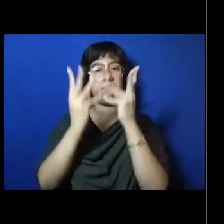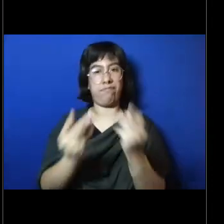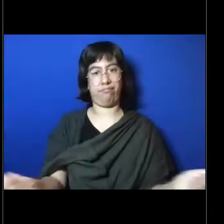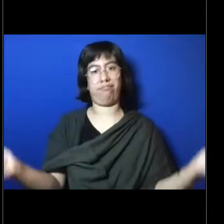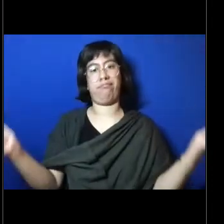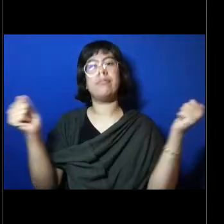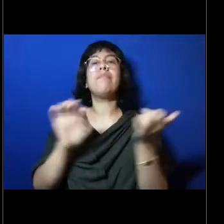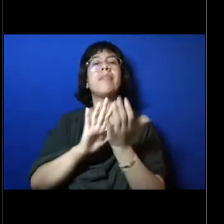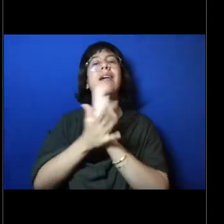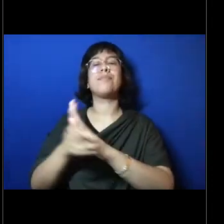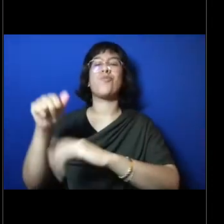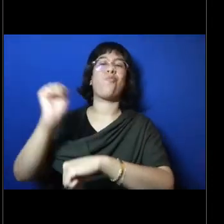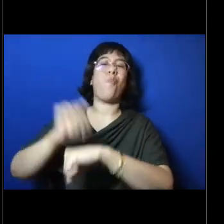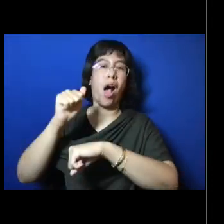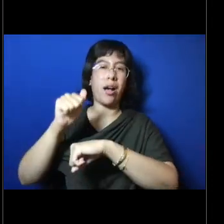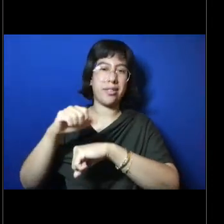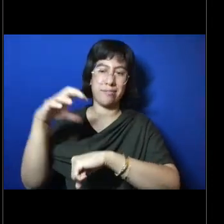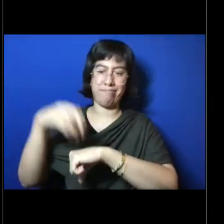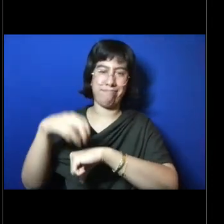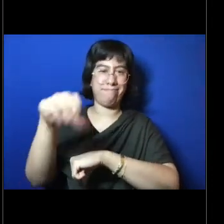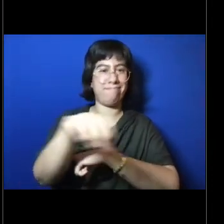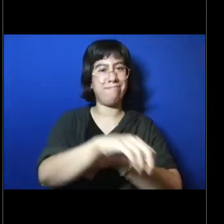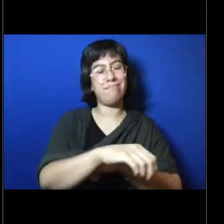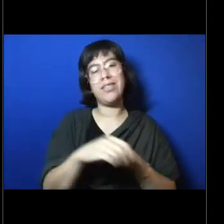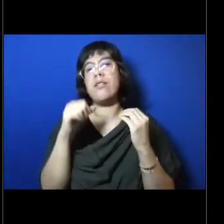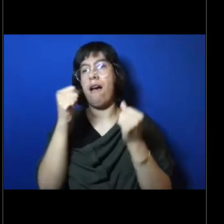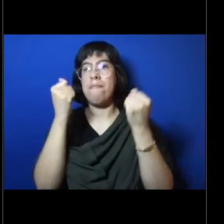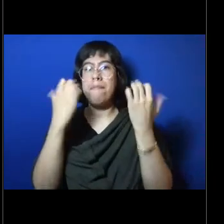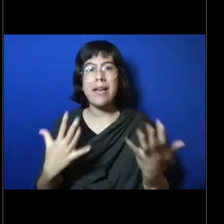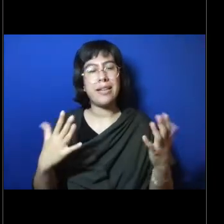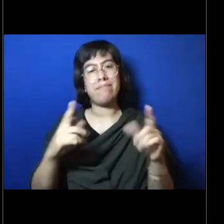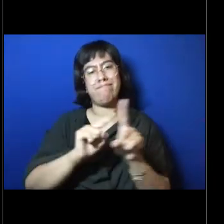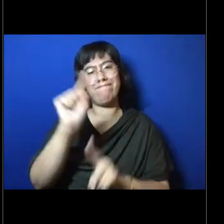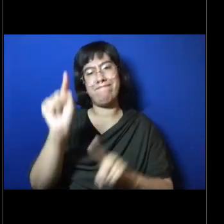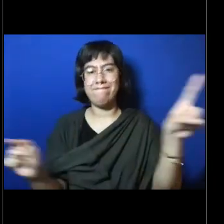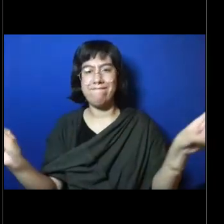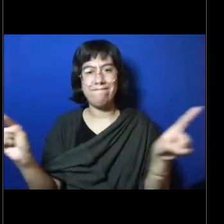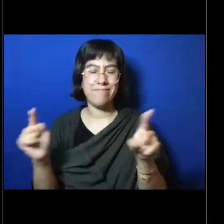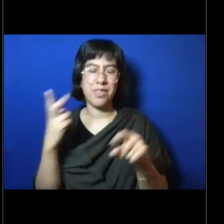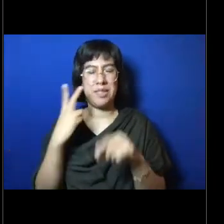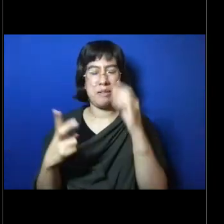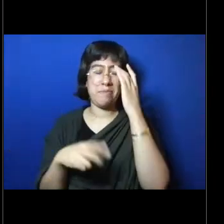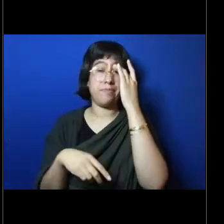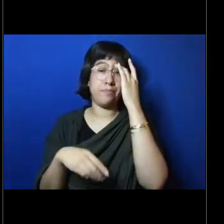which is not nearly as diverse. So I'm going to pause again because the next thing I'm going to talk about